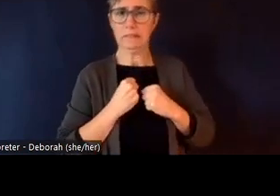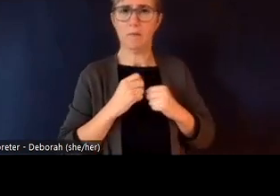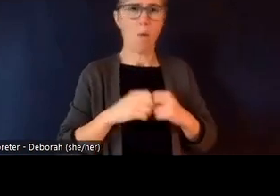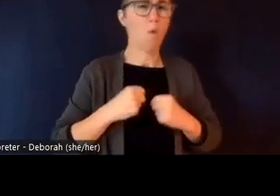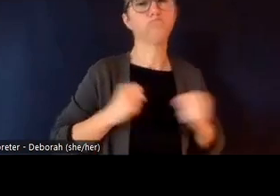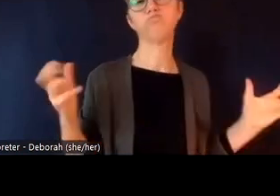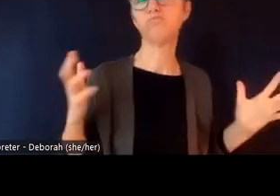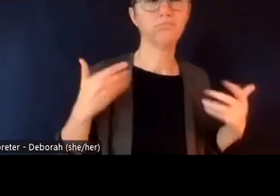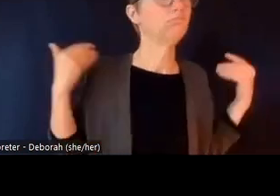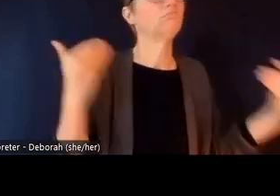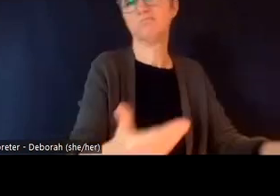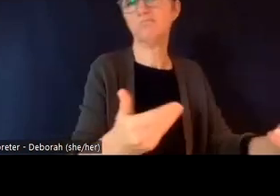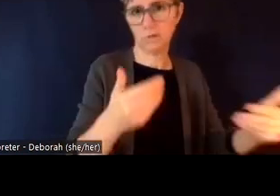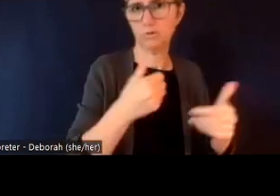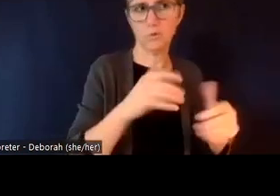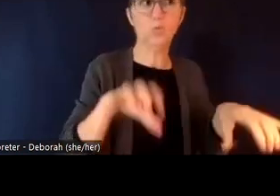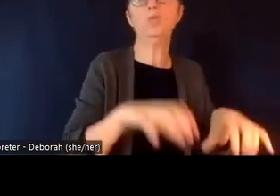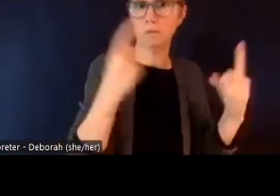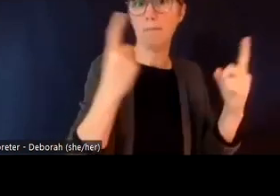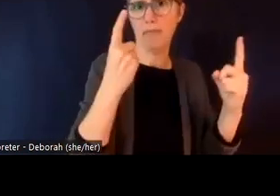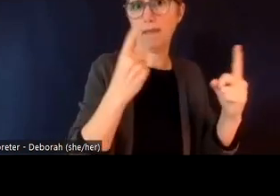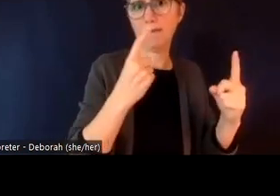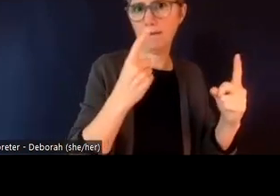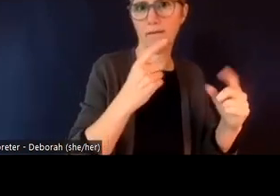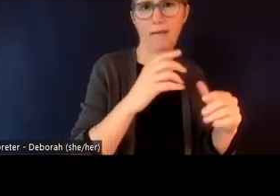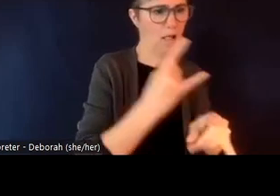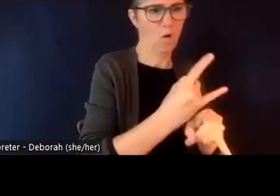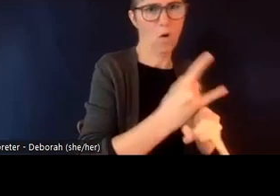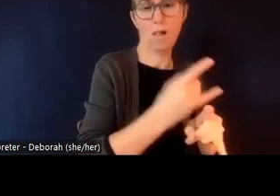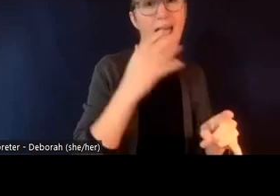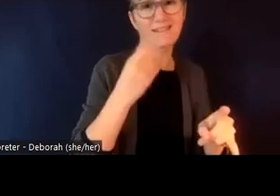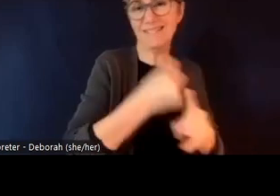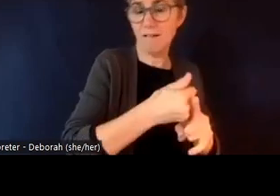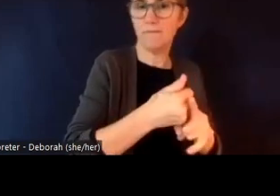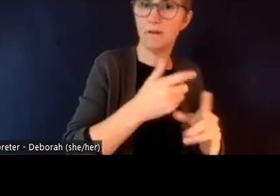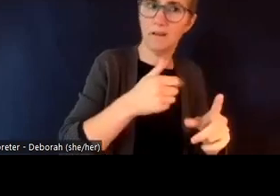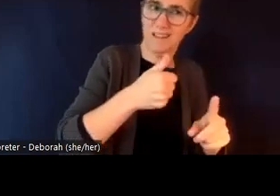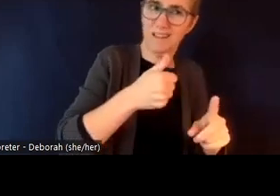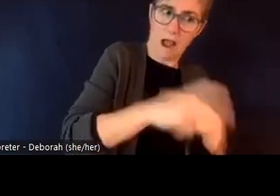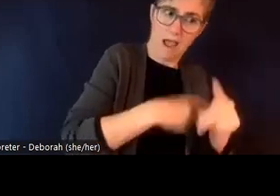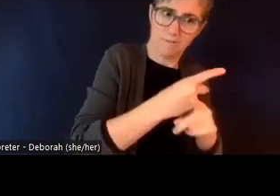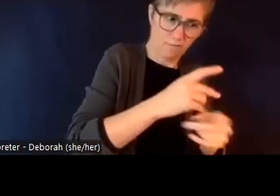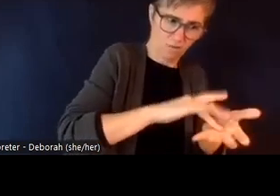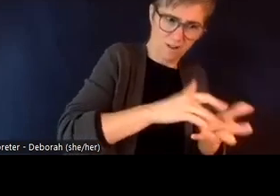thoughts because it's a depressant. So cannabis might operate a little bit differently. So